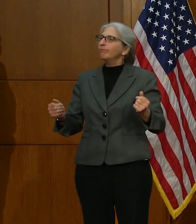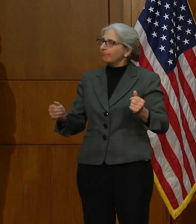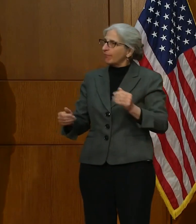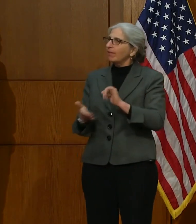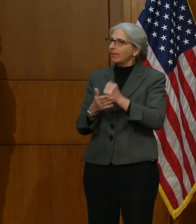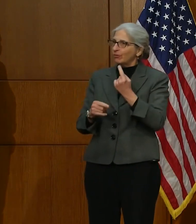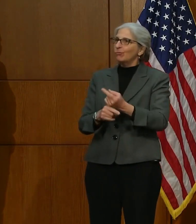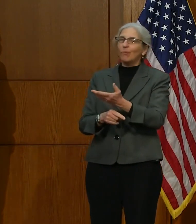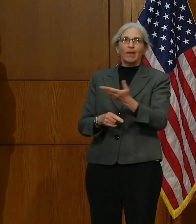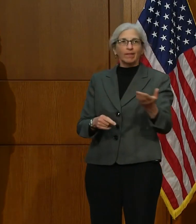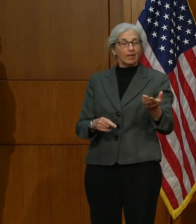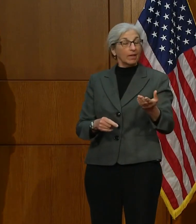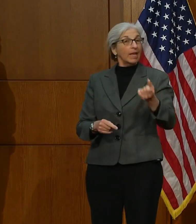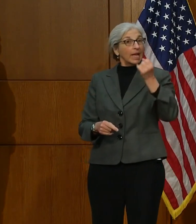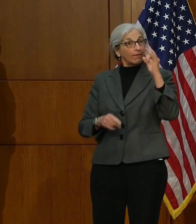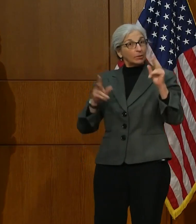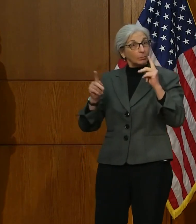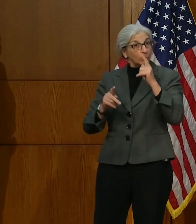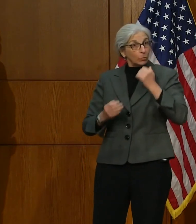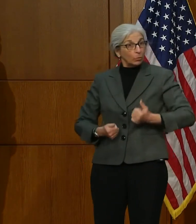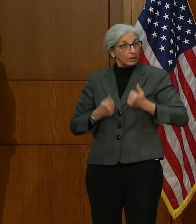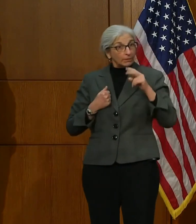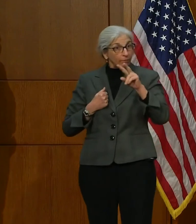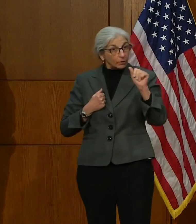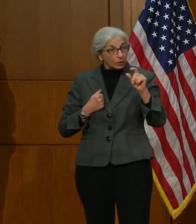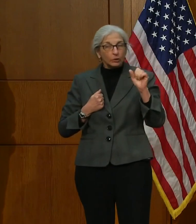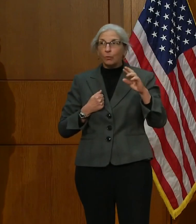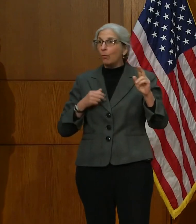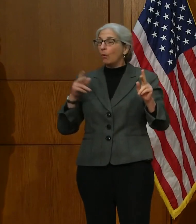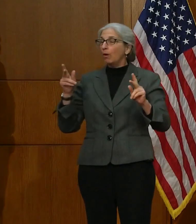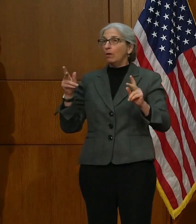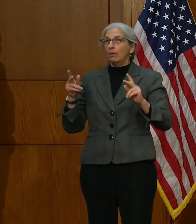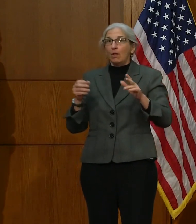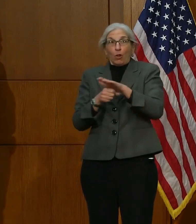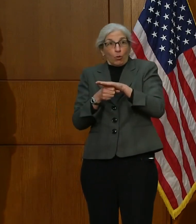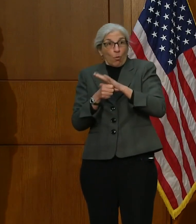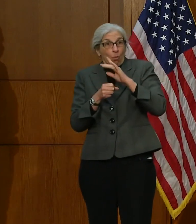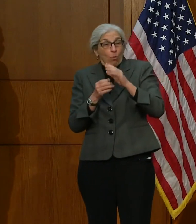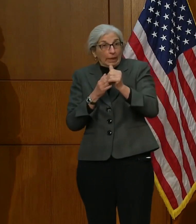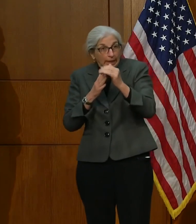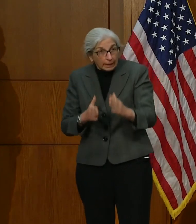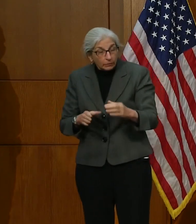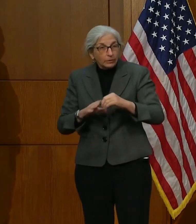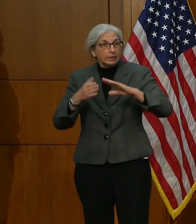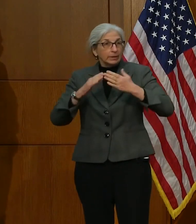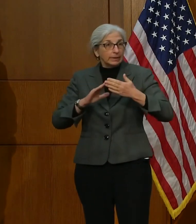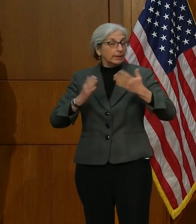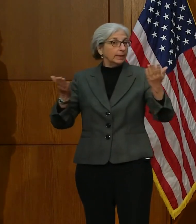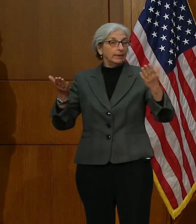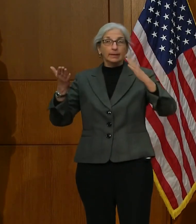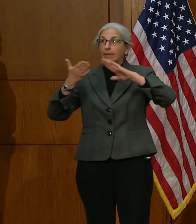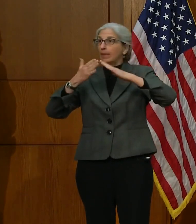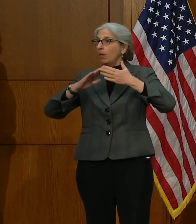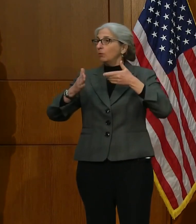GOOD THING. AND SO WE DEAL WITH THAT, UH, YOU KNOW WHETHER IT BE CONSTITUENTS ACROSS VIRGINIA,